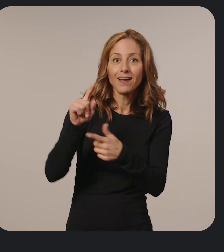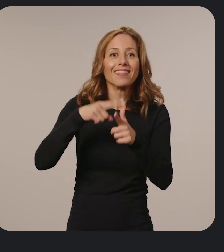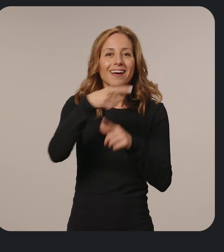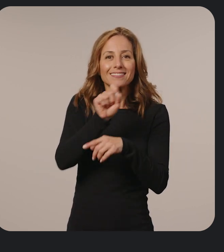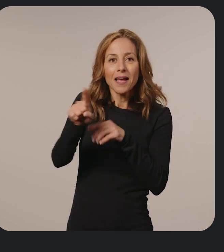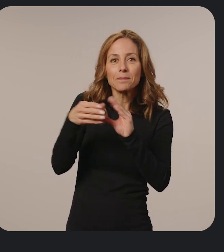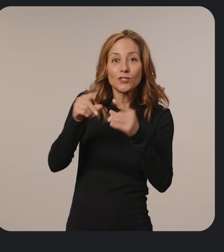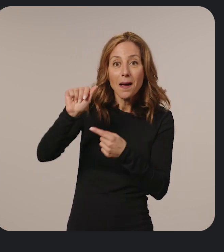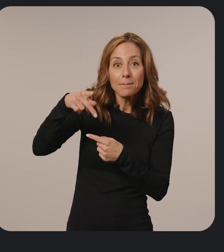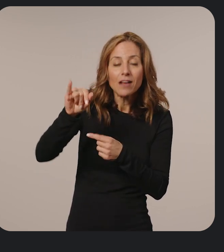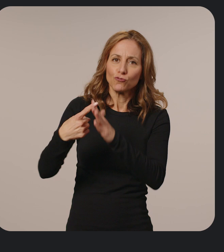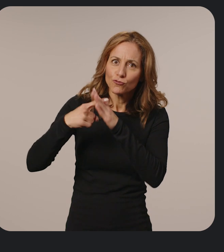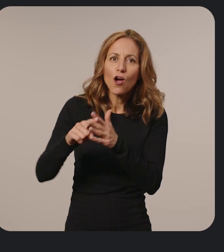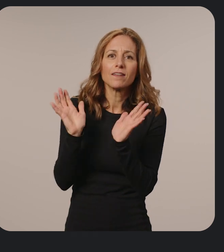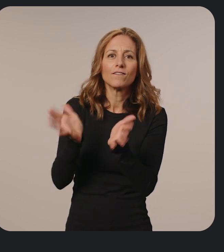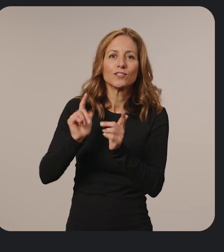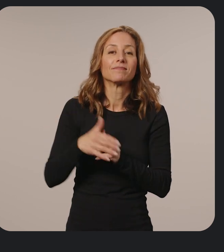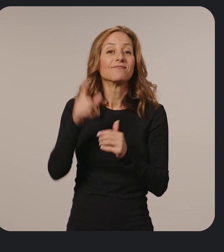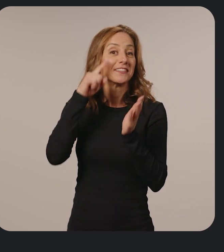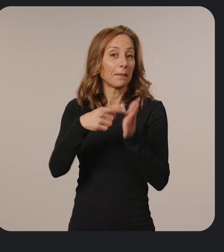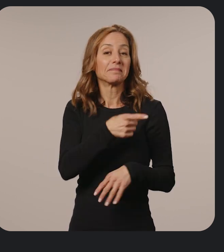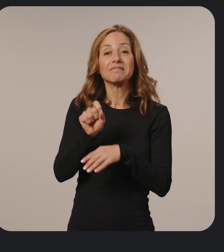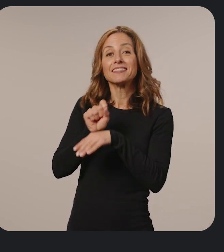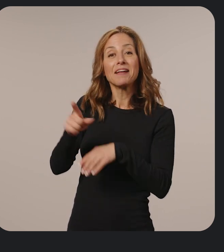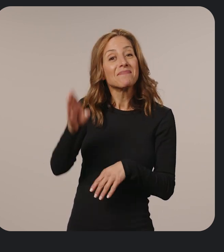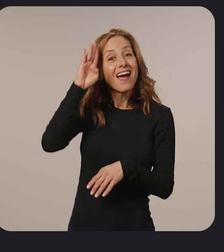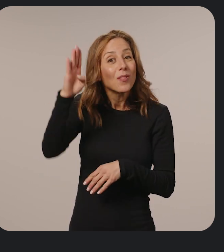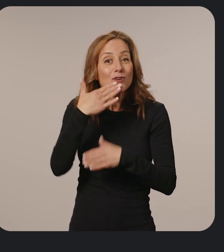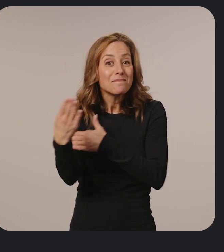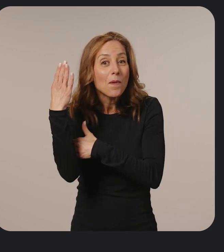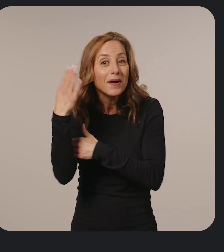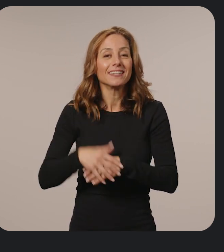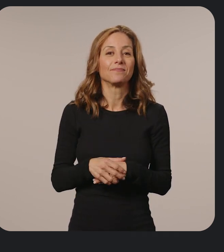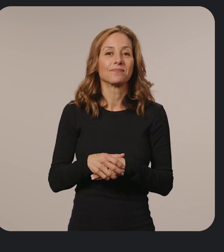Here, for example, you'll say hello, good morning. Now just having a general conversation is fun.